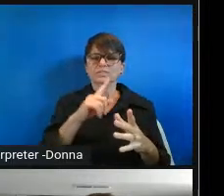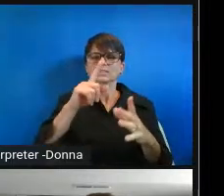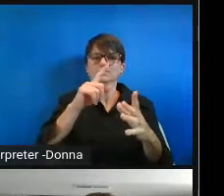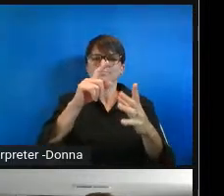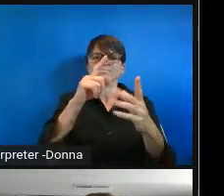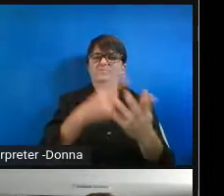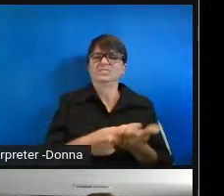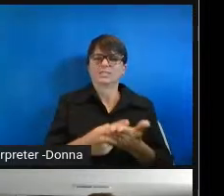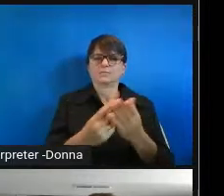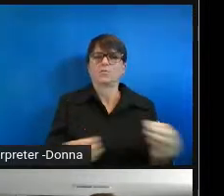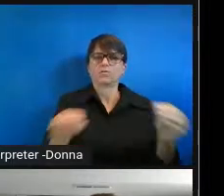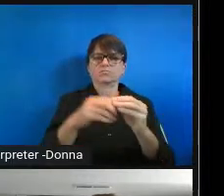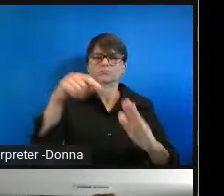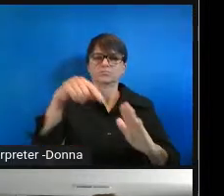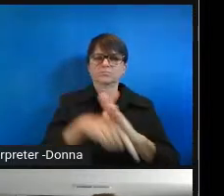cannot be accessed while the Dialog is open.